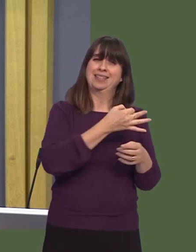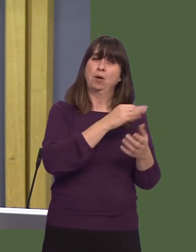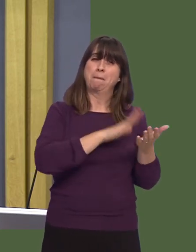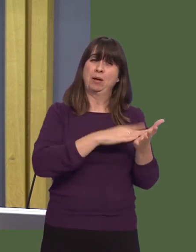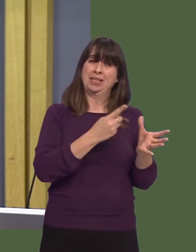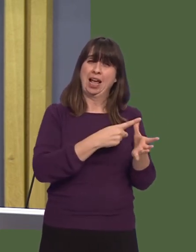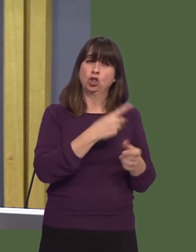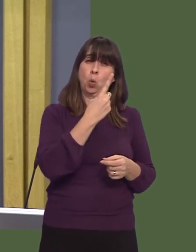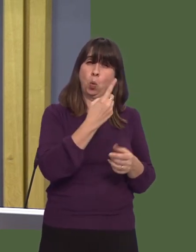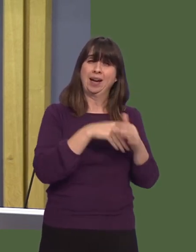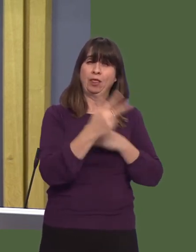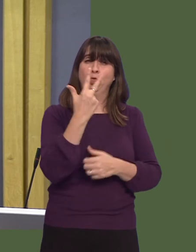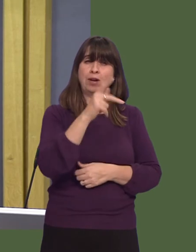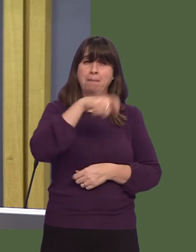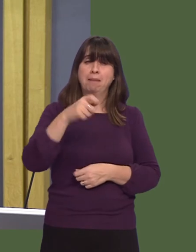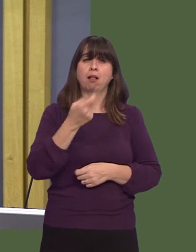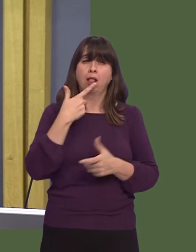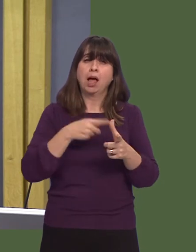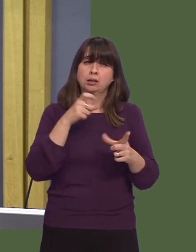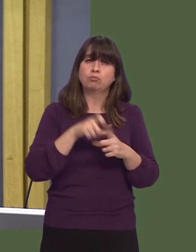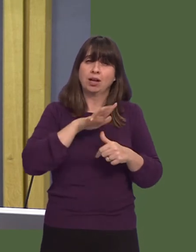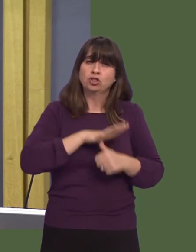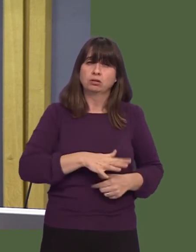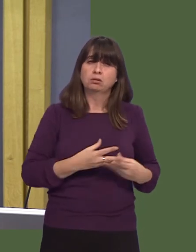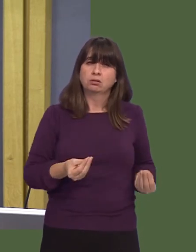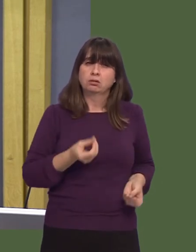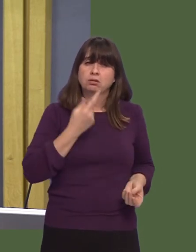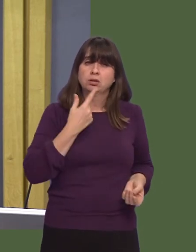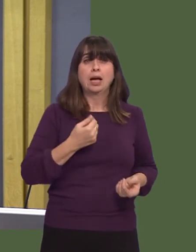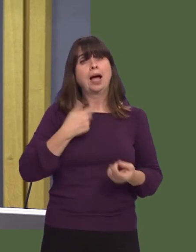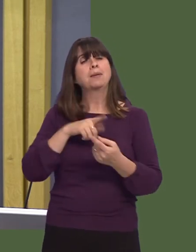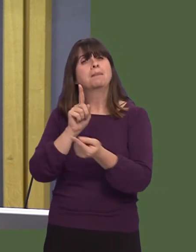my constituency of Cynon Valley. I recently met with Valleys Steps, an organisation that